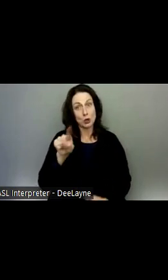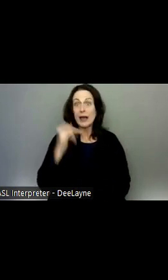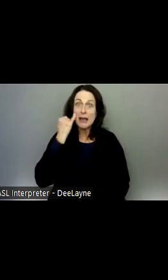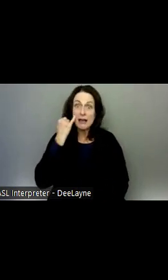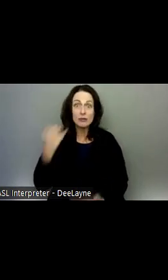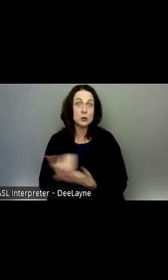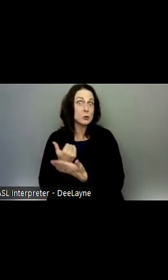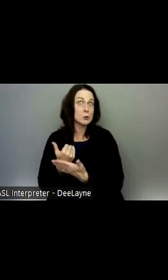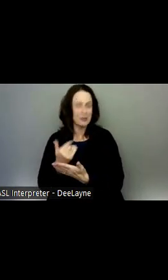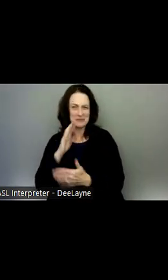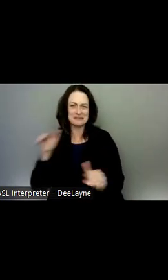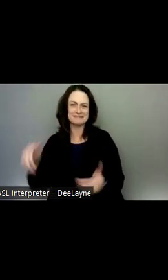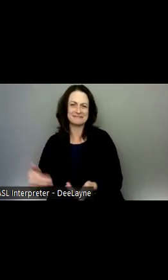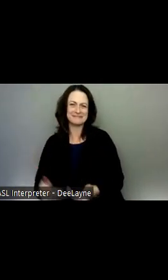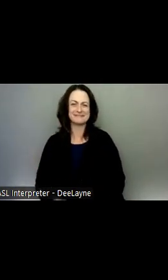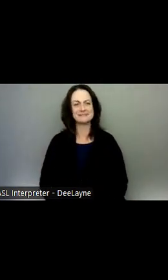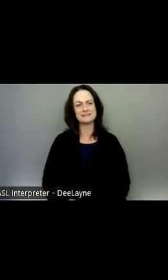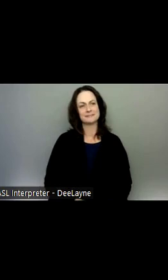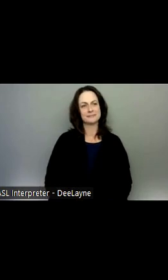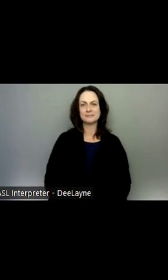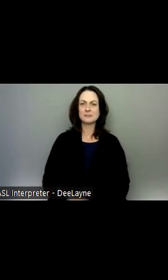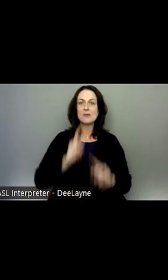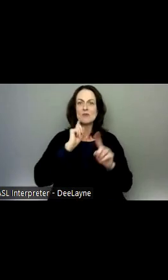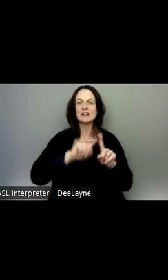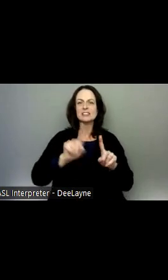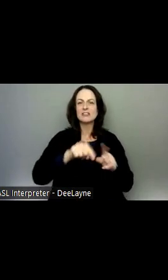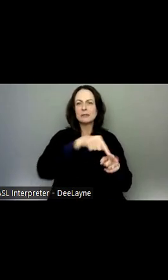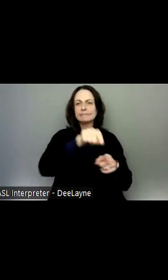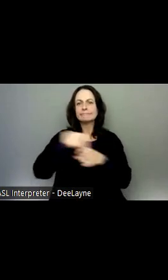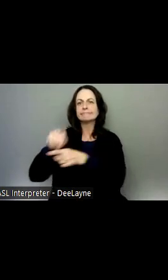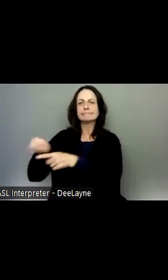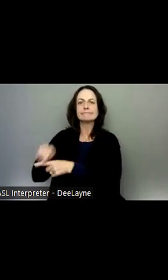to the different things that are kind of both behind